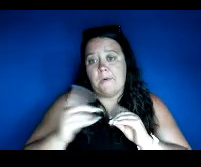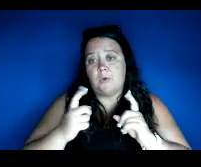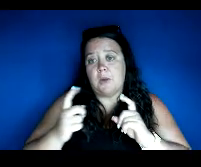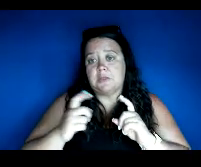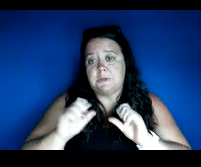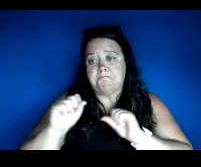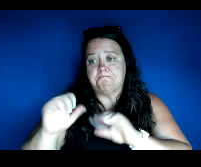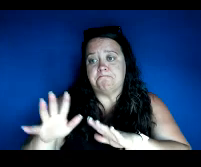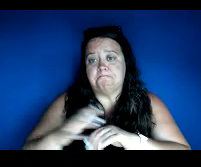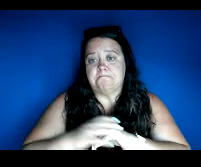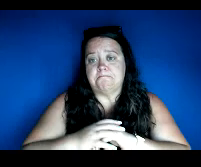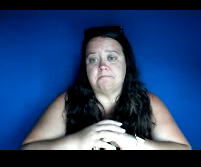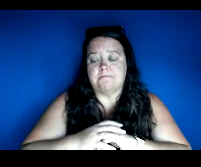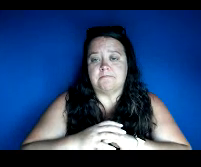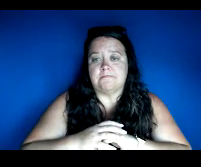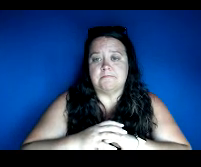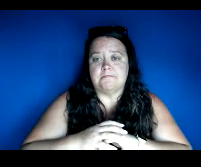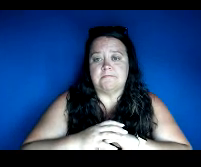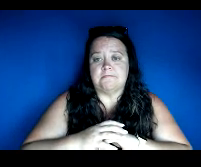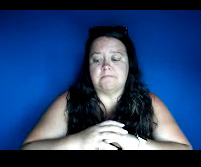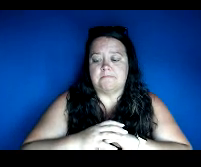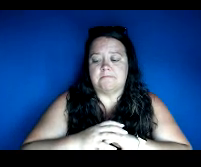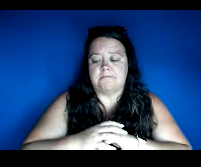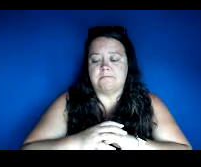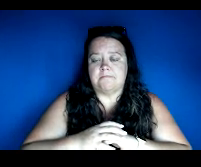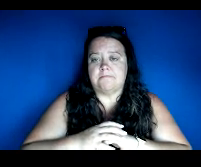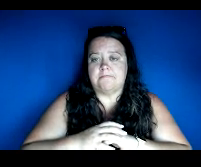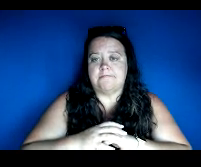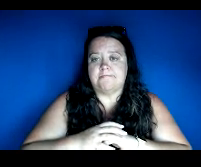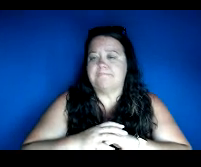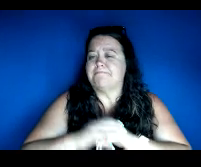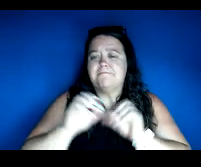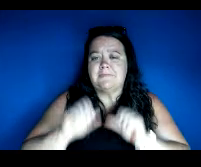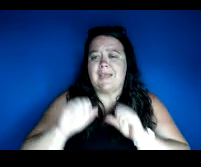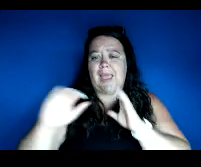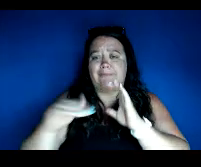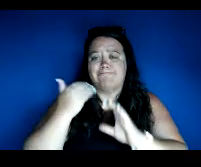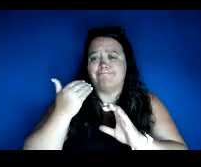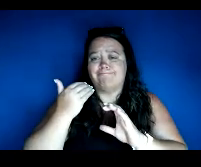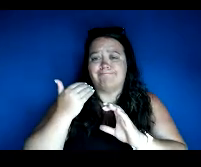but, you know, as Aaron and I mentioned, you can certainly reach out to us individually